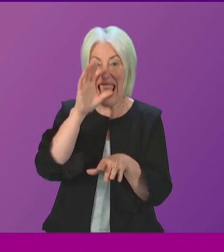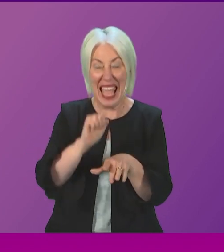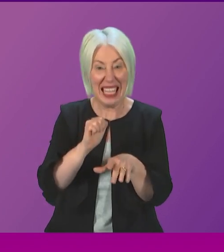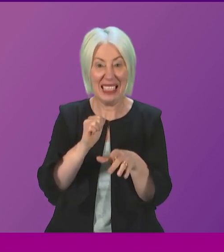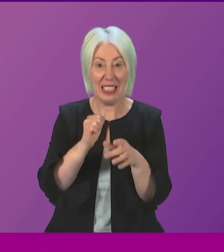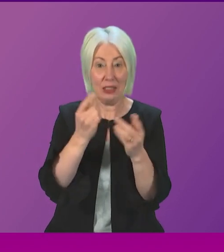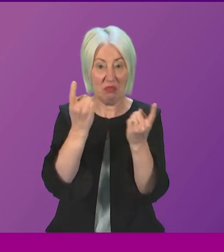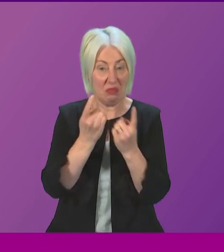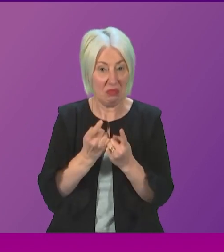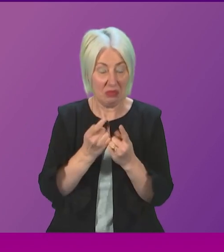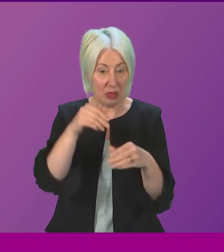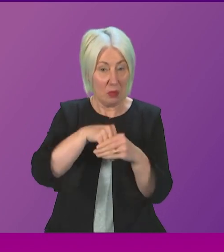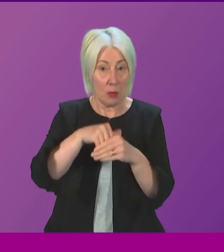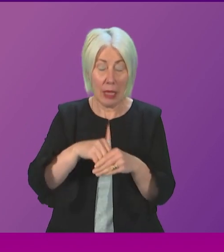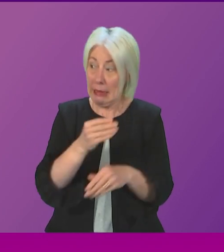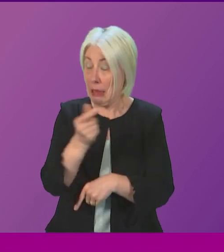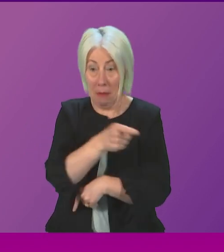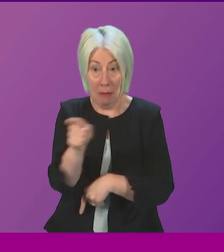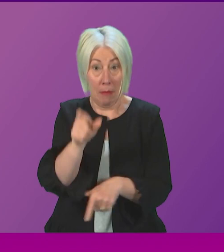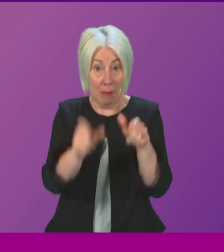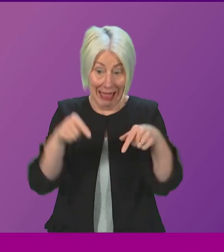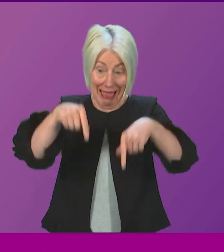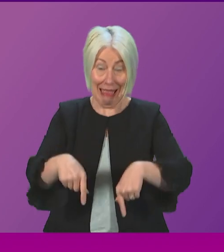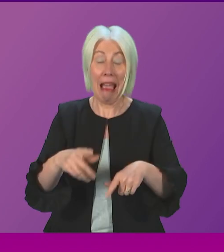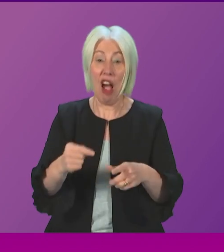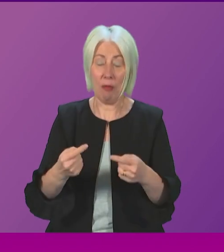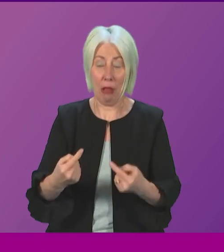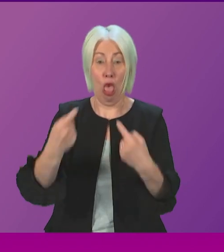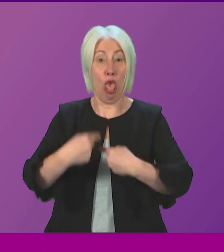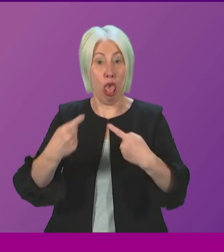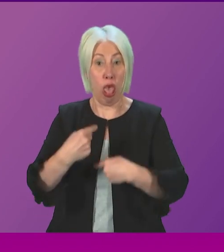chamber have, unfortunately, been the subject for many years.